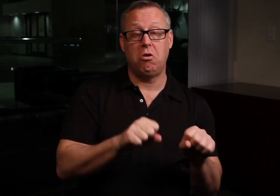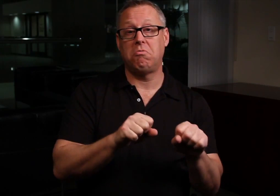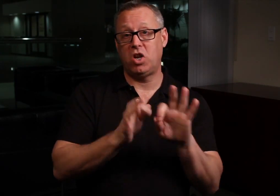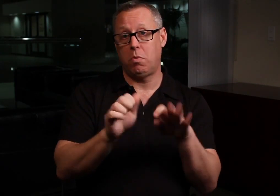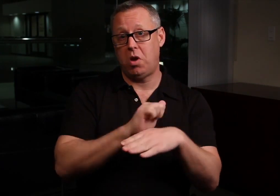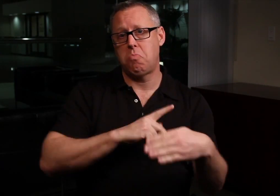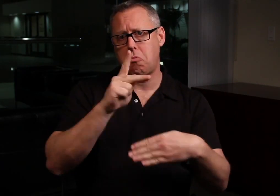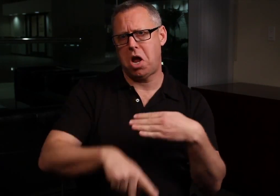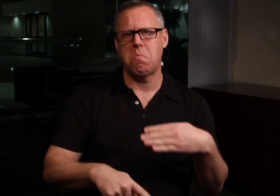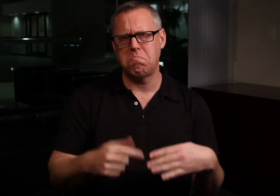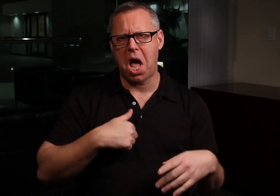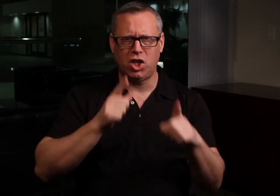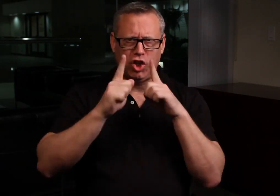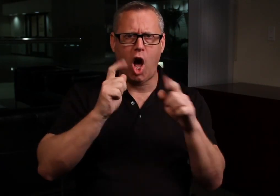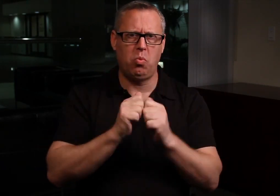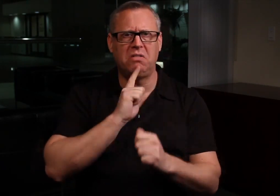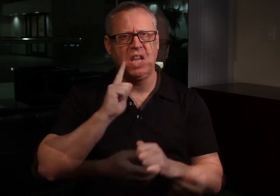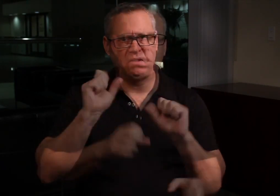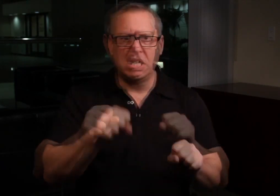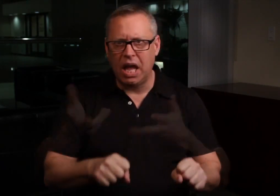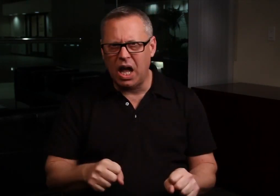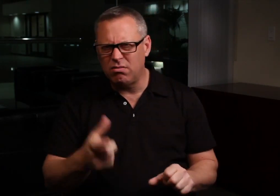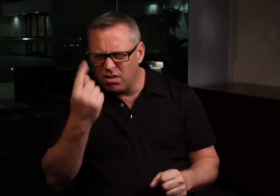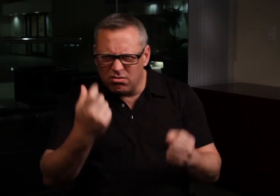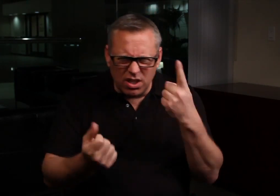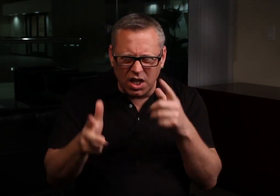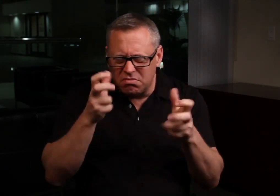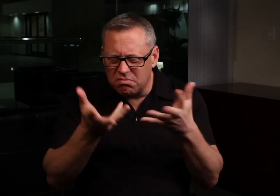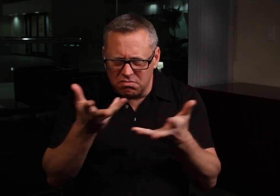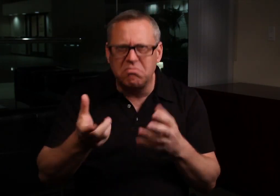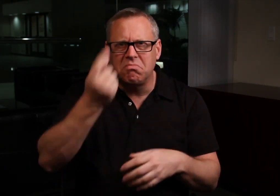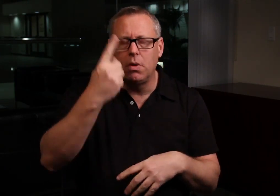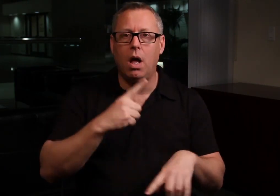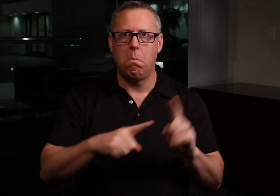language before I went into the Interpreter Training Program. But I had no idea that the